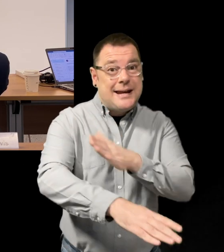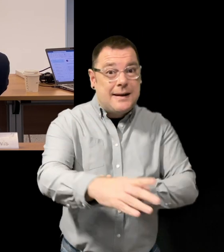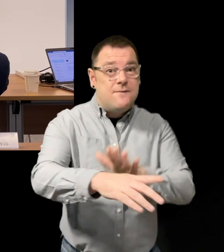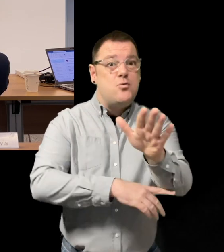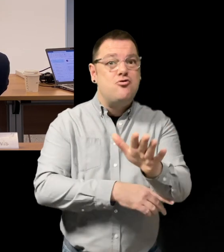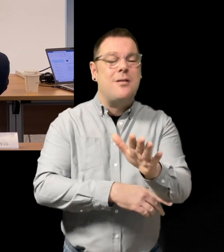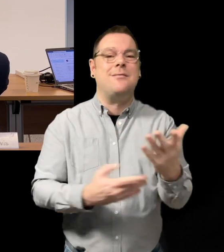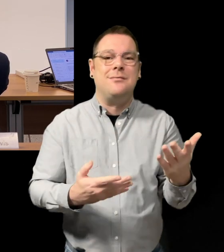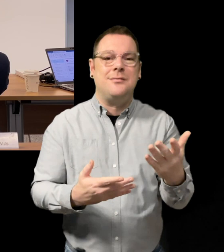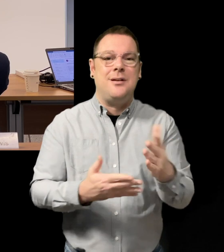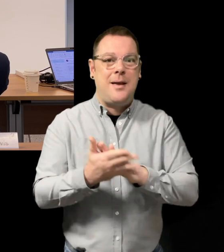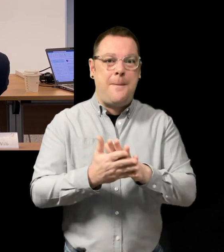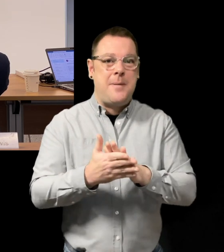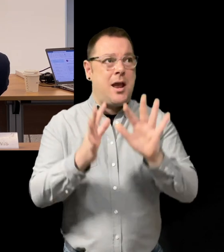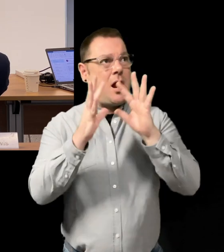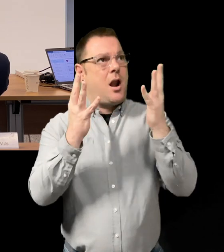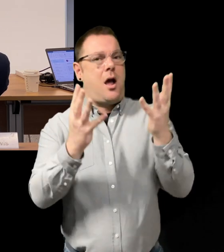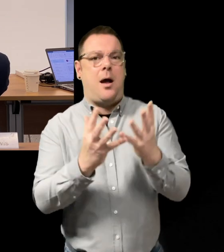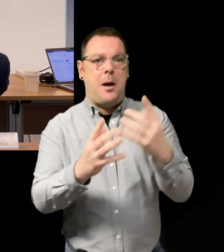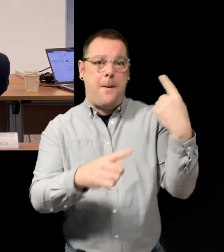by tackling the climate emergency together